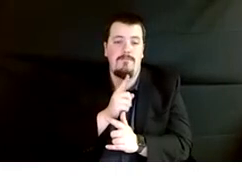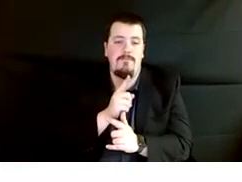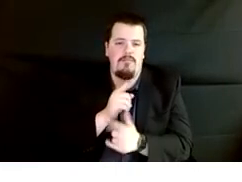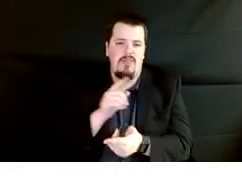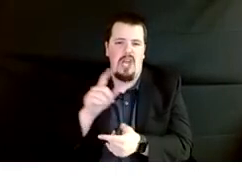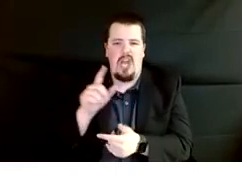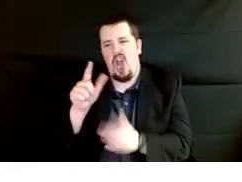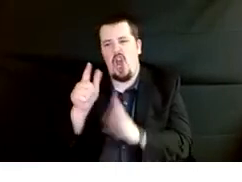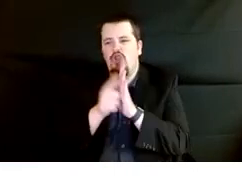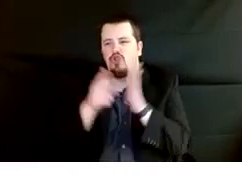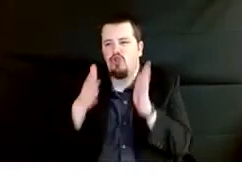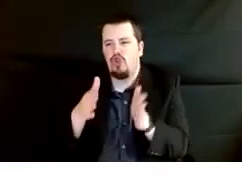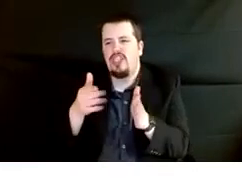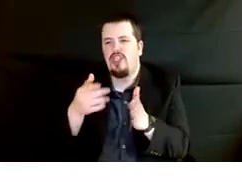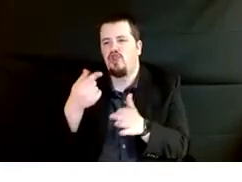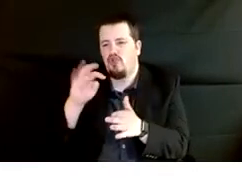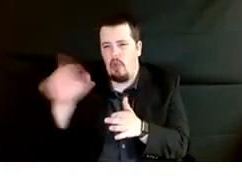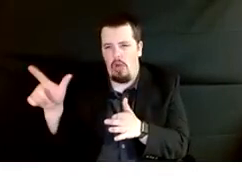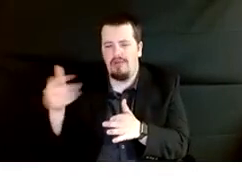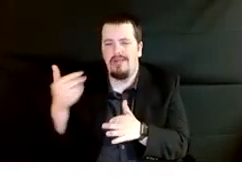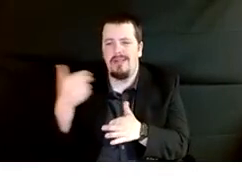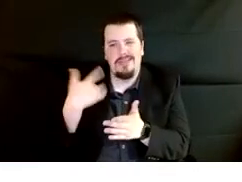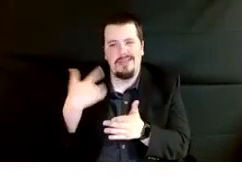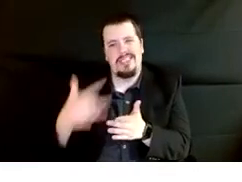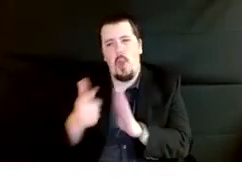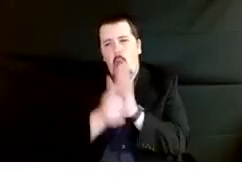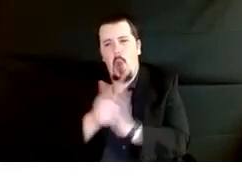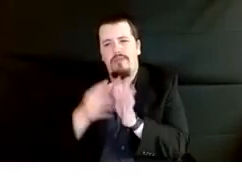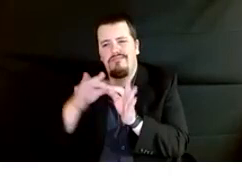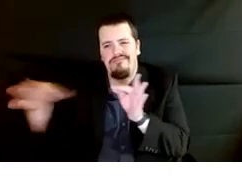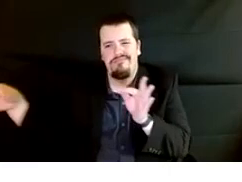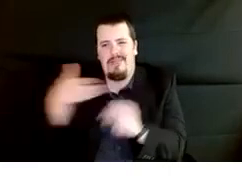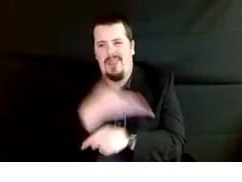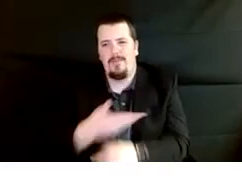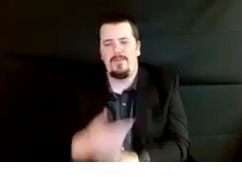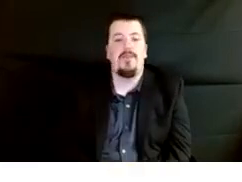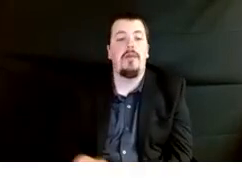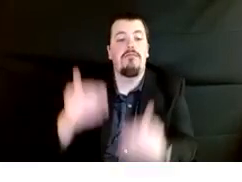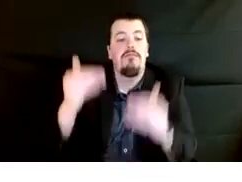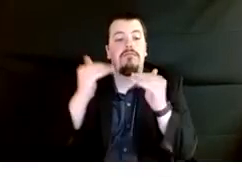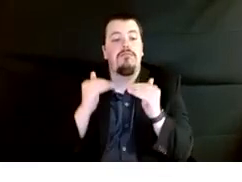you've got some lawyer-ese in there ....the next resources are Health and Human Services